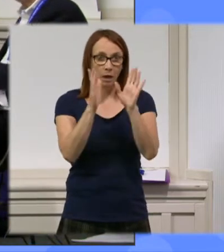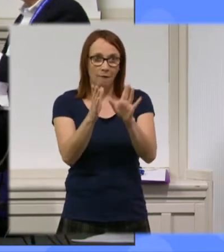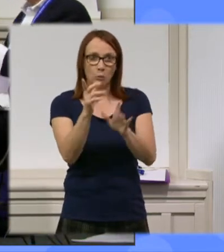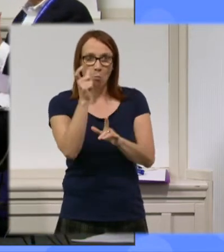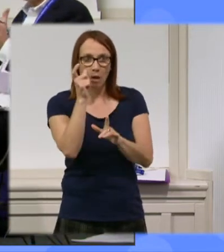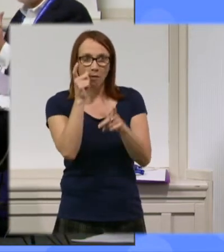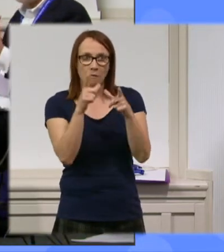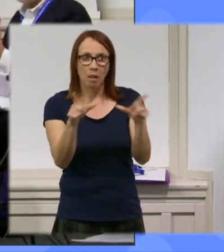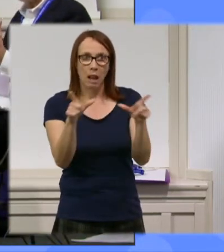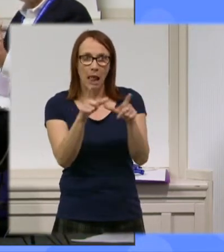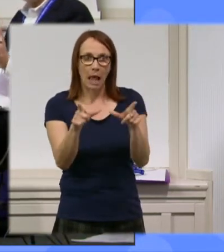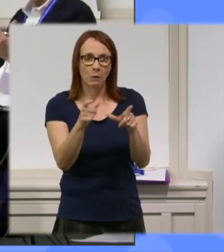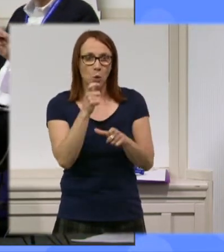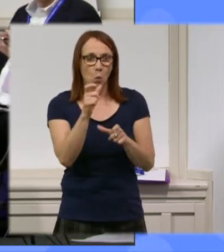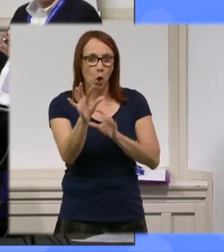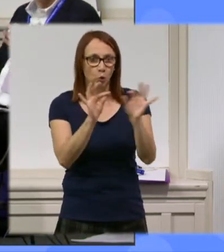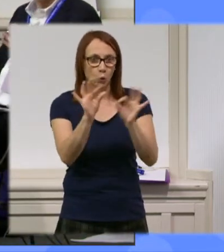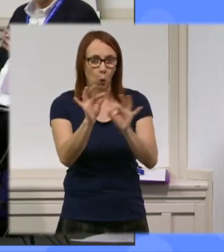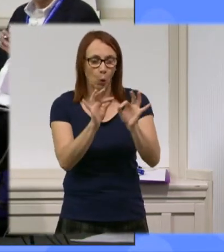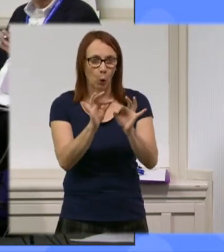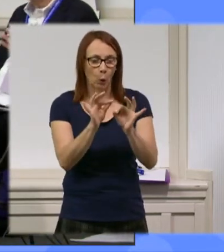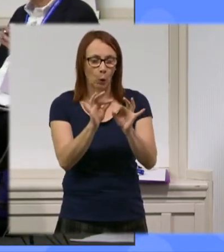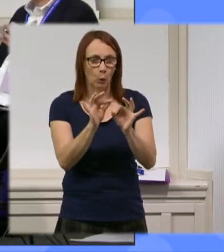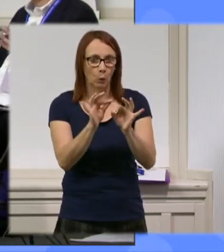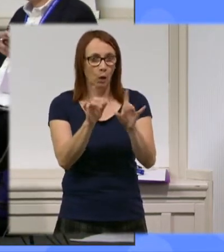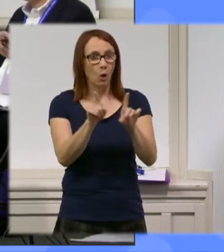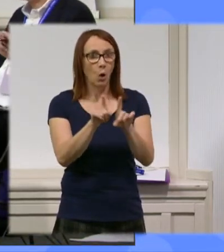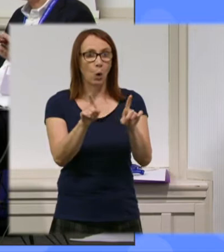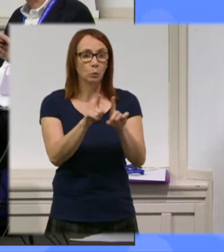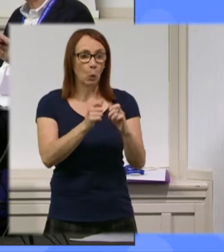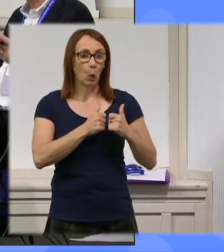choice of words and the last thing which I picked up was to be kind and I suspect